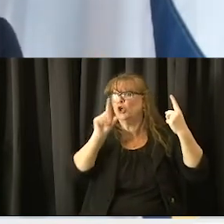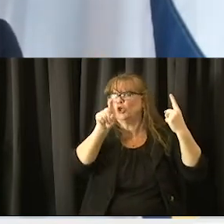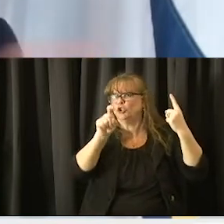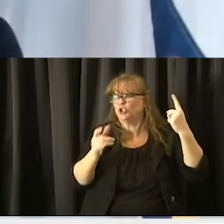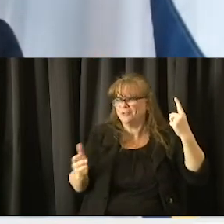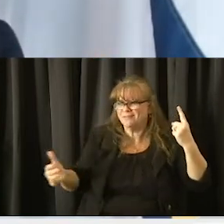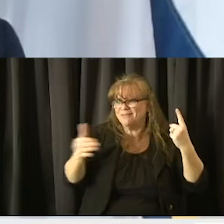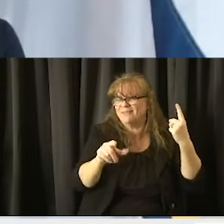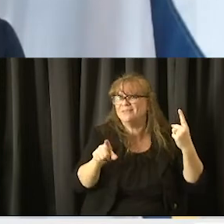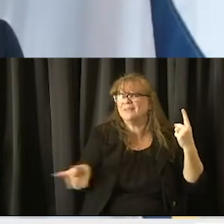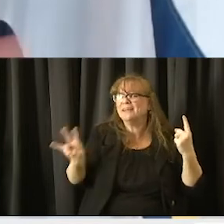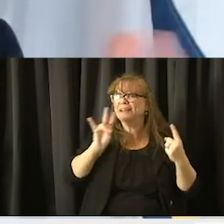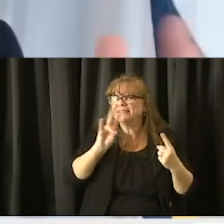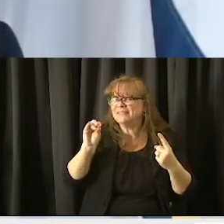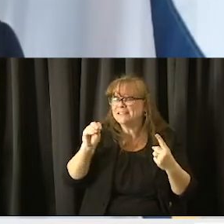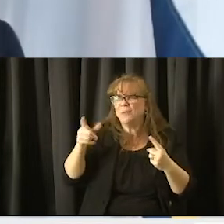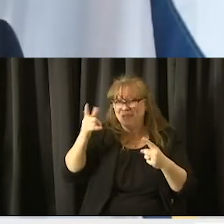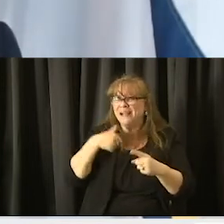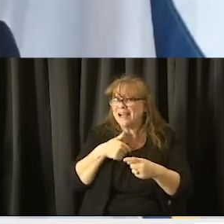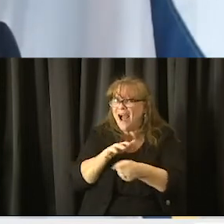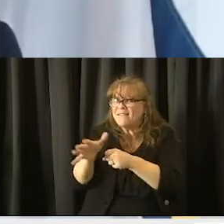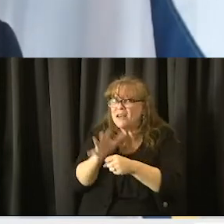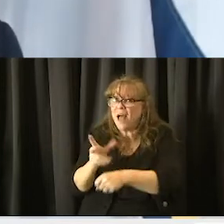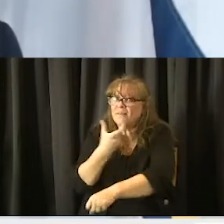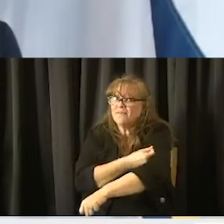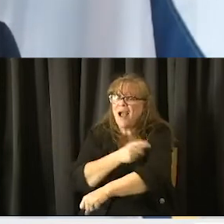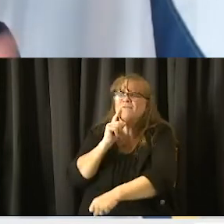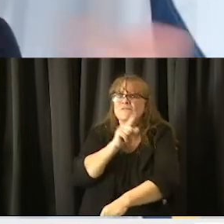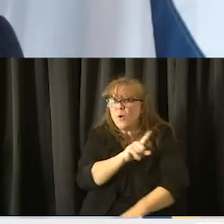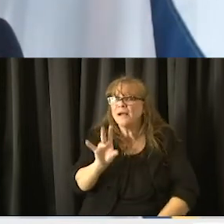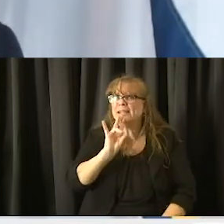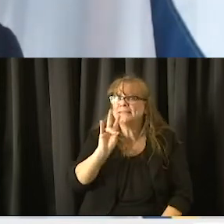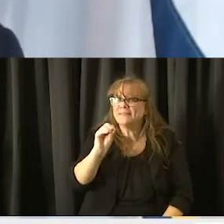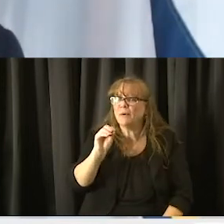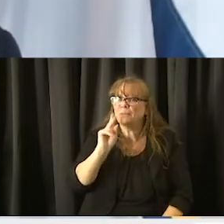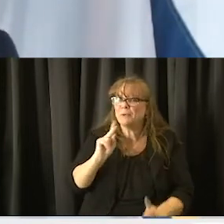should be available and people shouldn't be turned away if the vaccine is there if they are 17 up